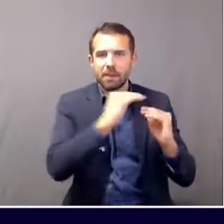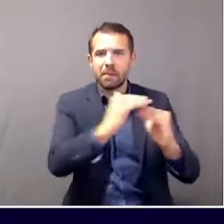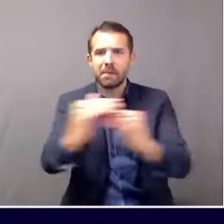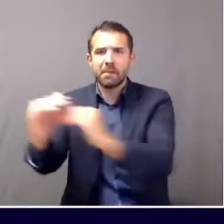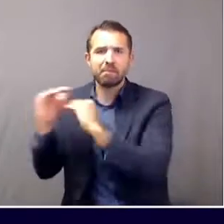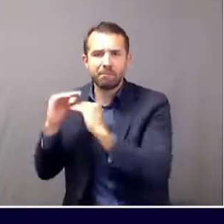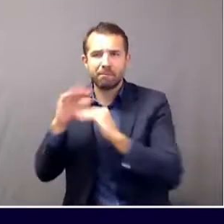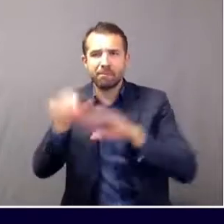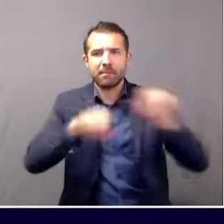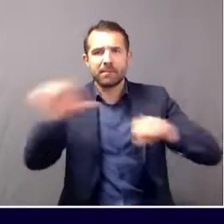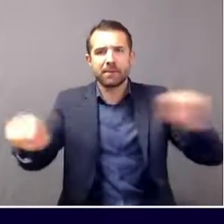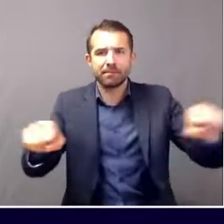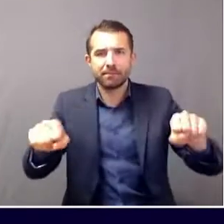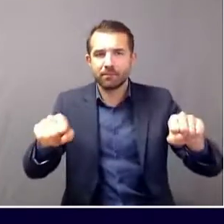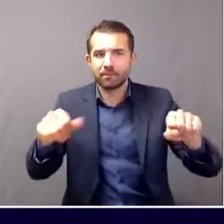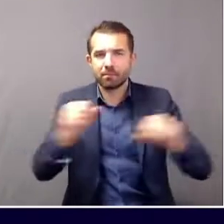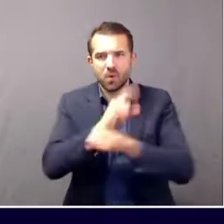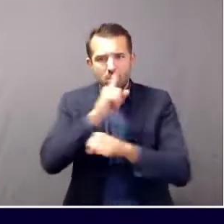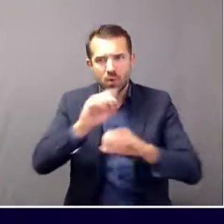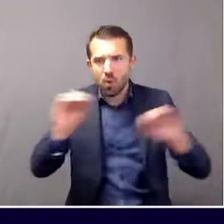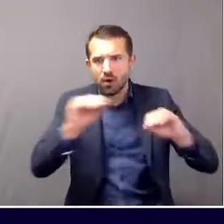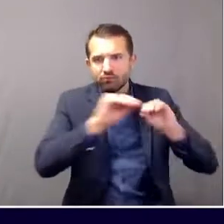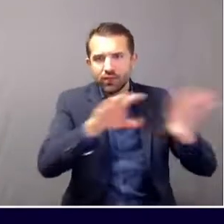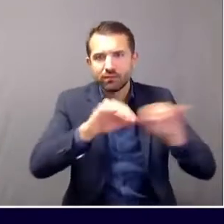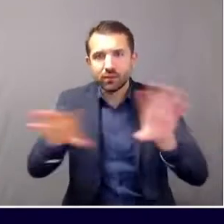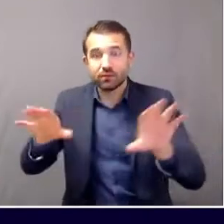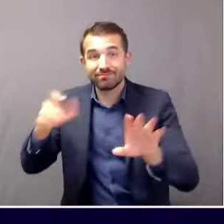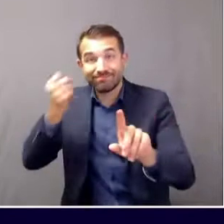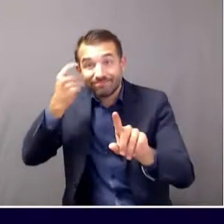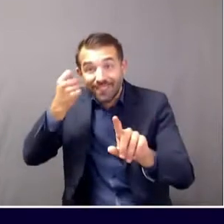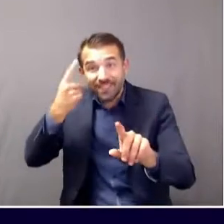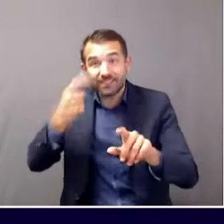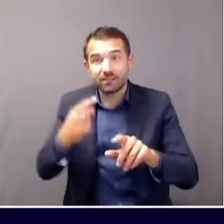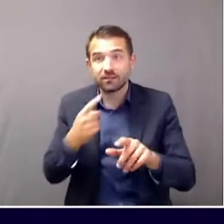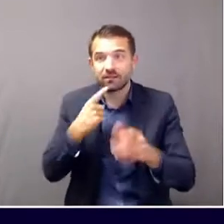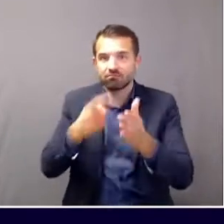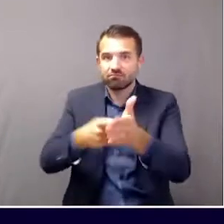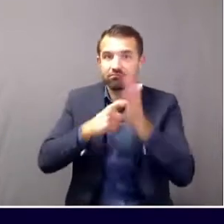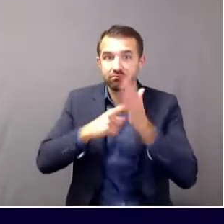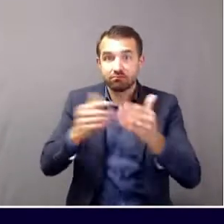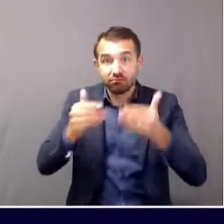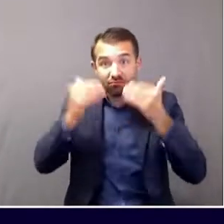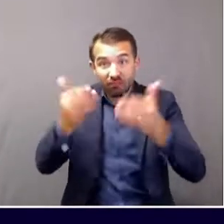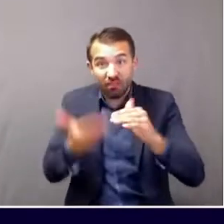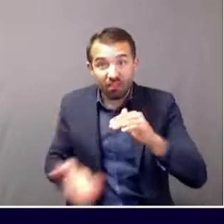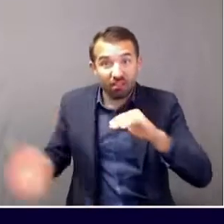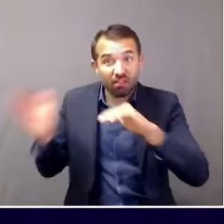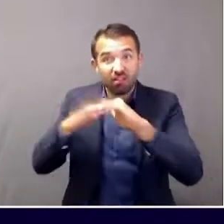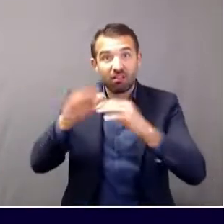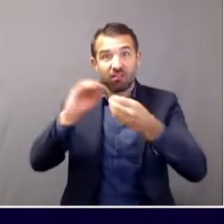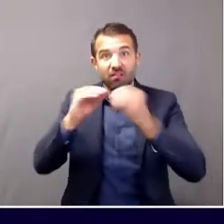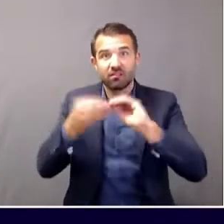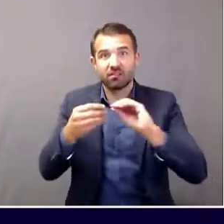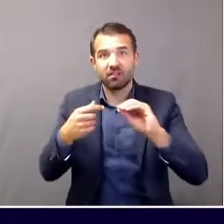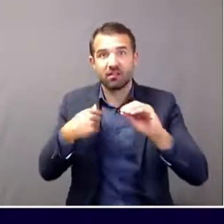but why let it get to that